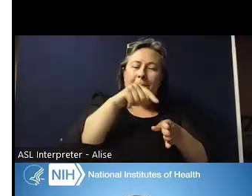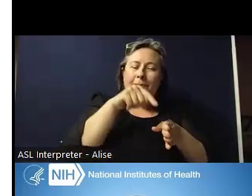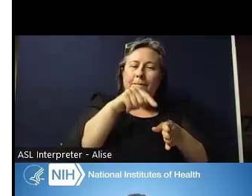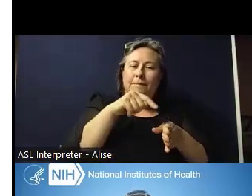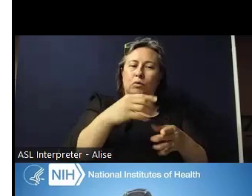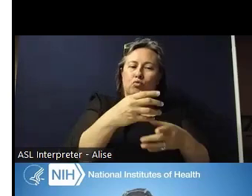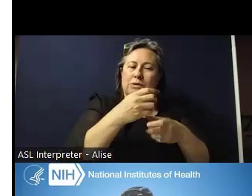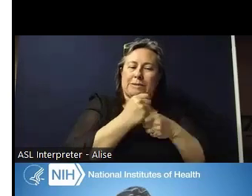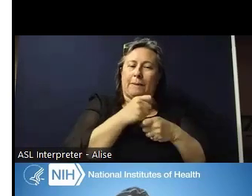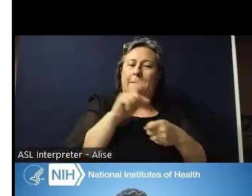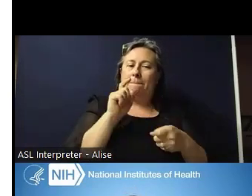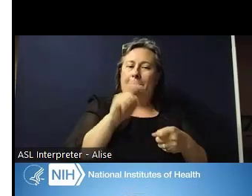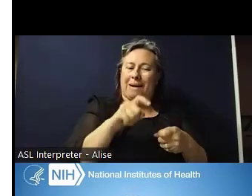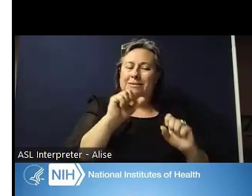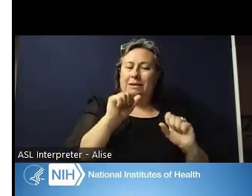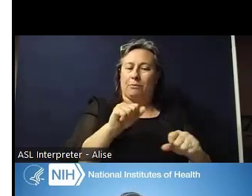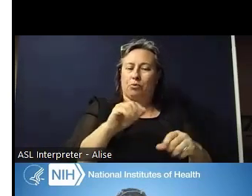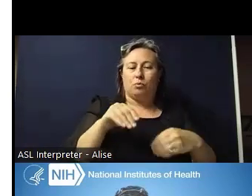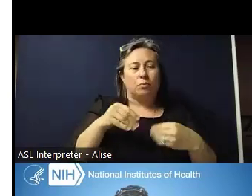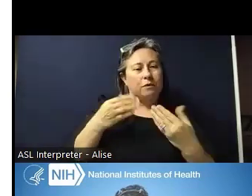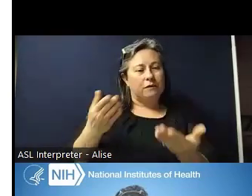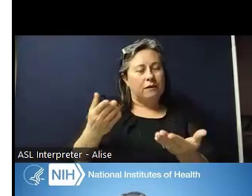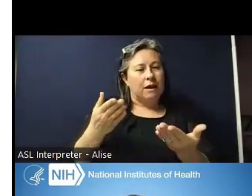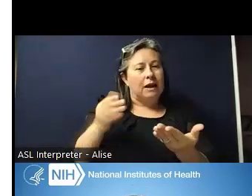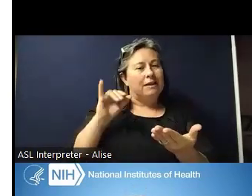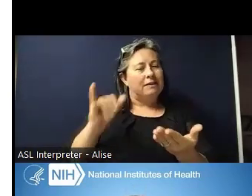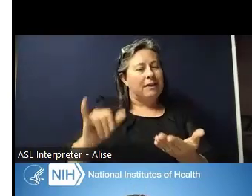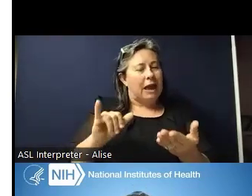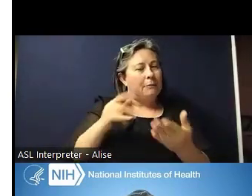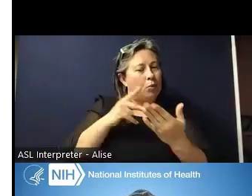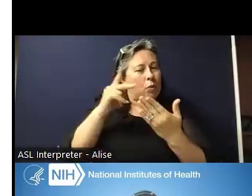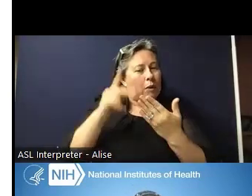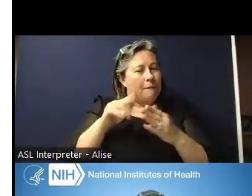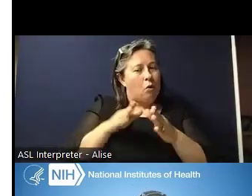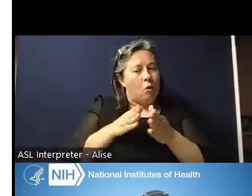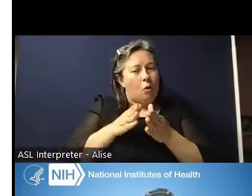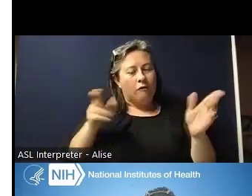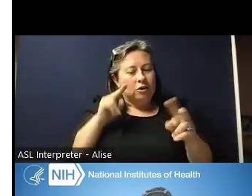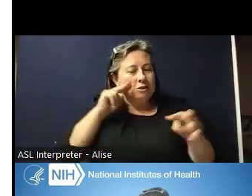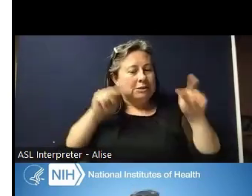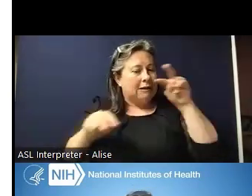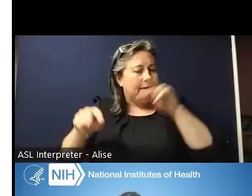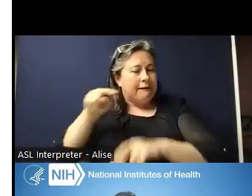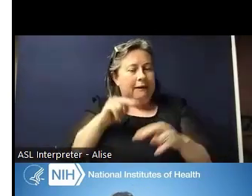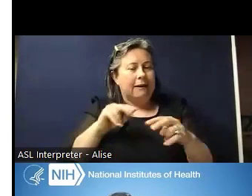has to be able to provide that programmatic oversight and that financial and administrative oversight.